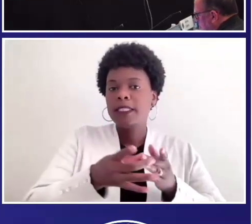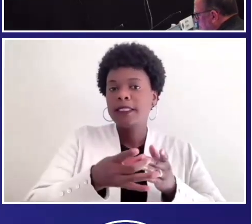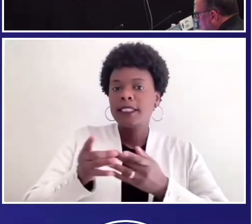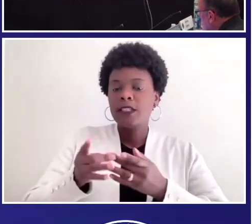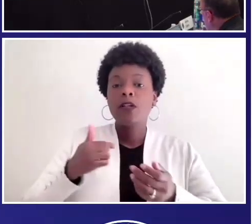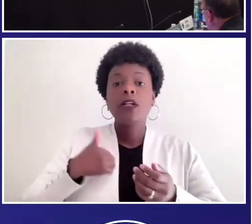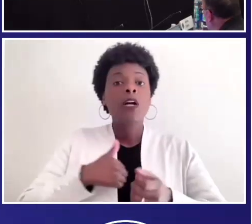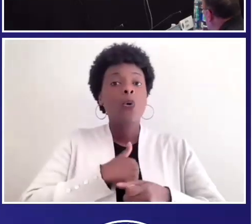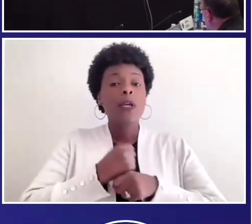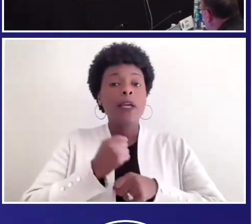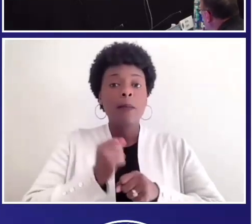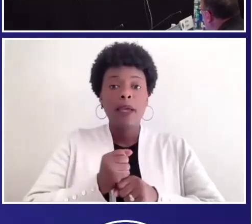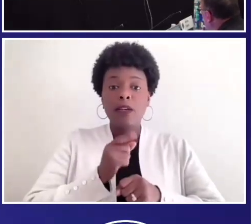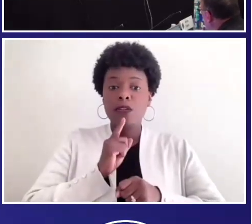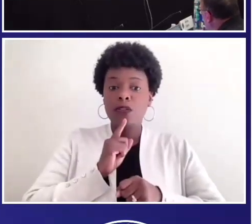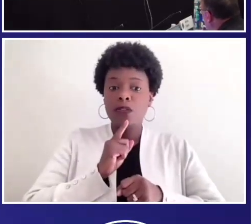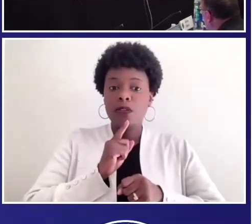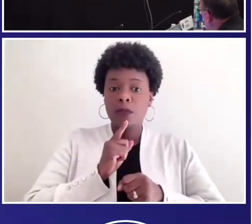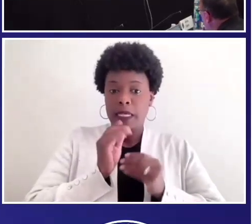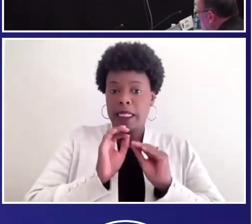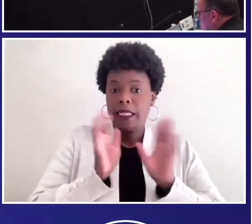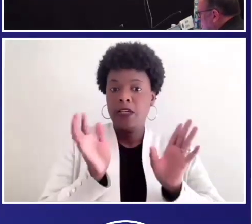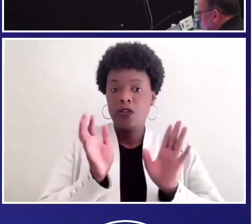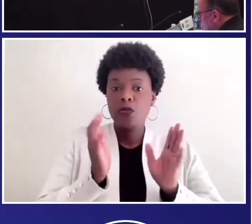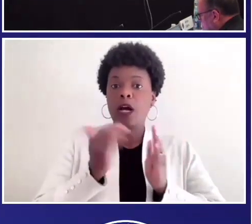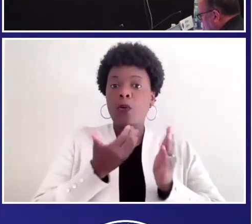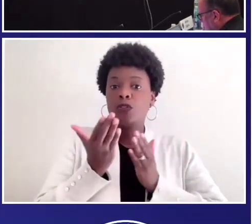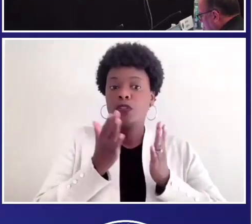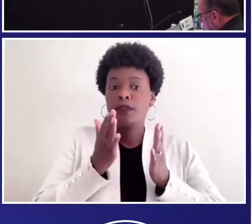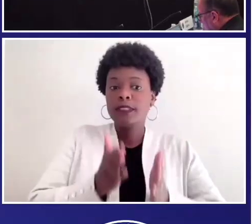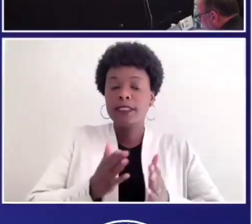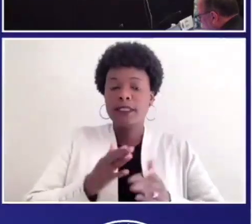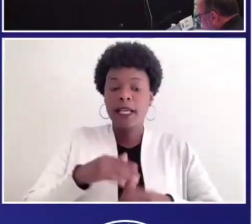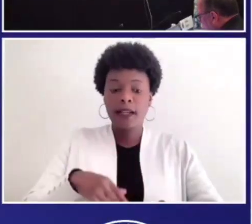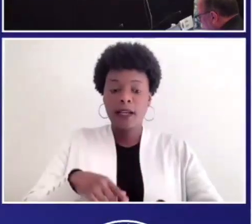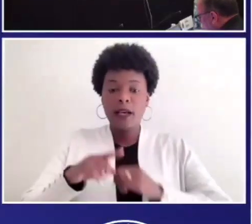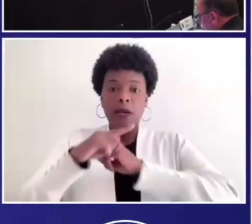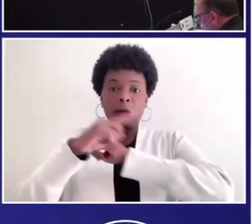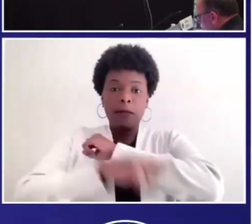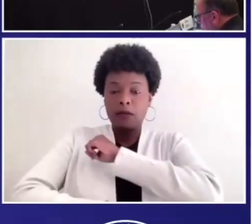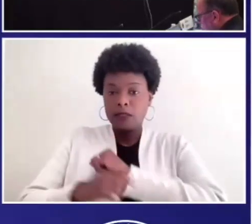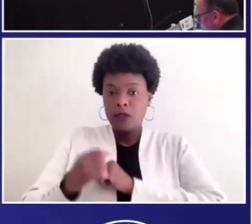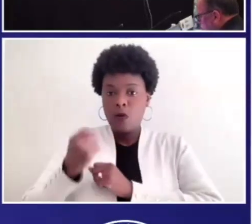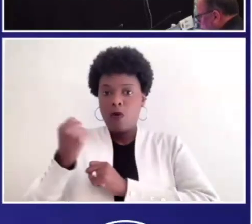forbearance steering and deferment steering, it is a borrower's choice to